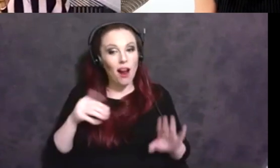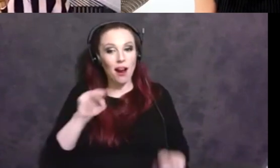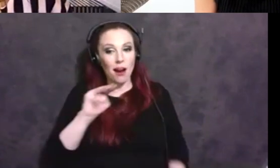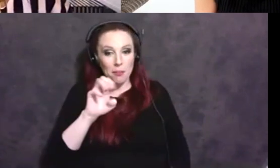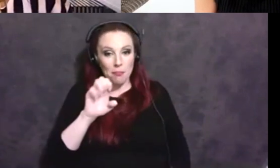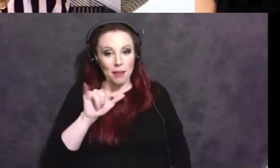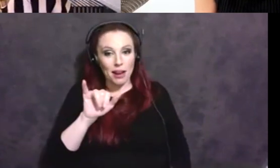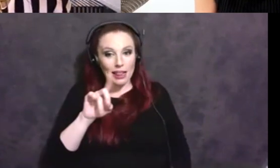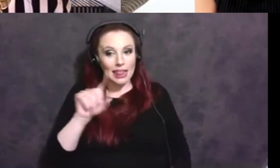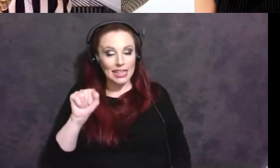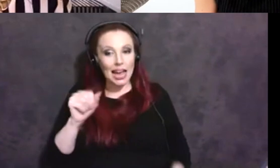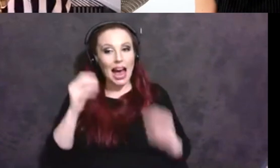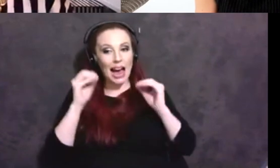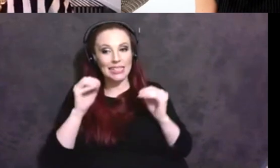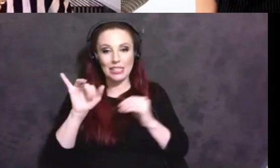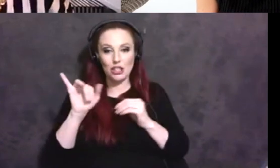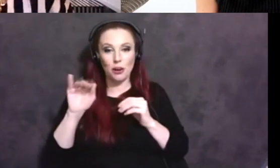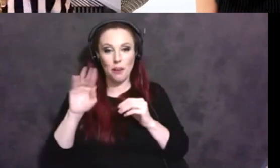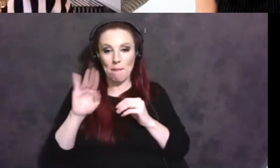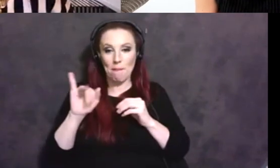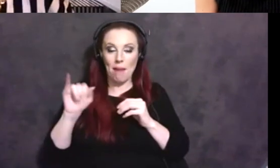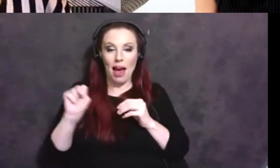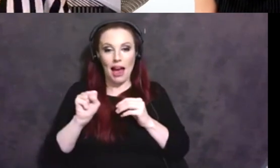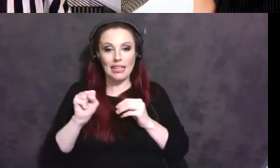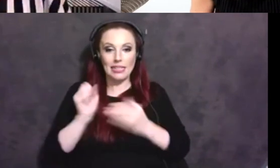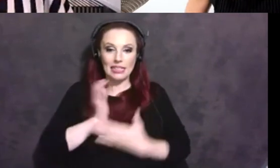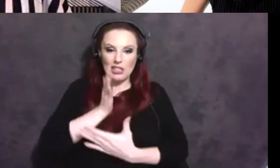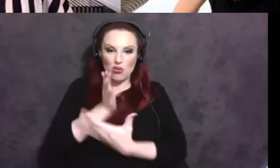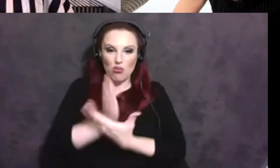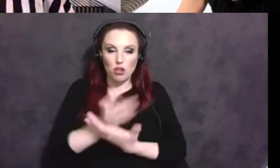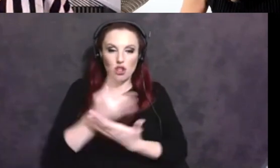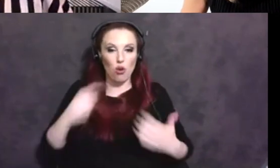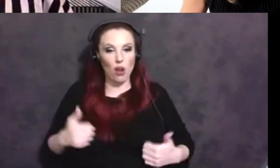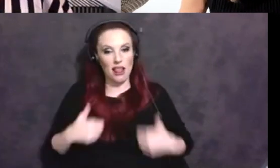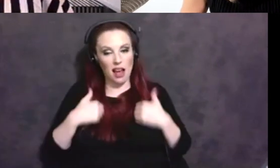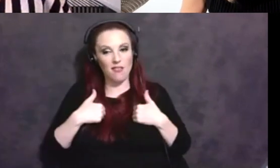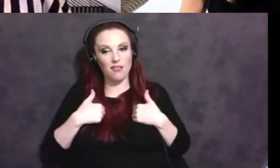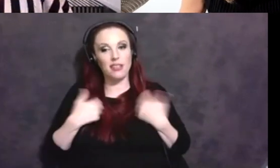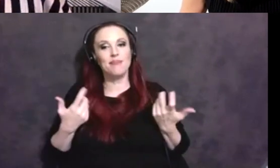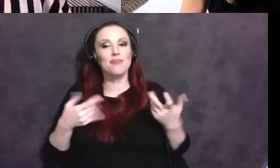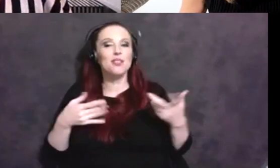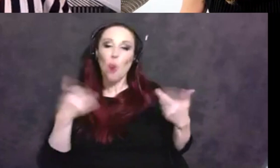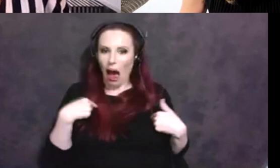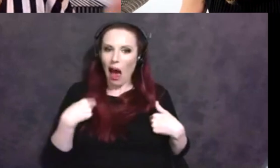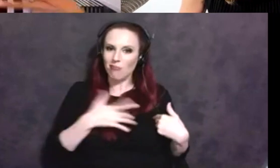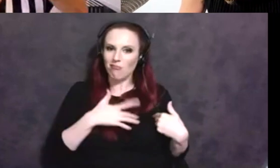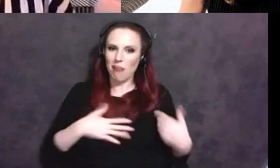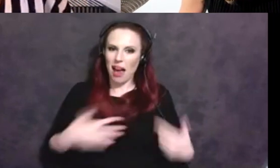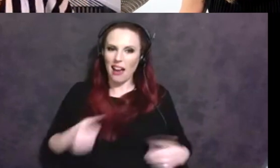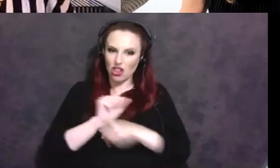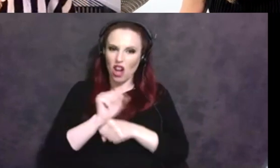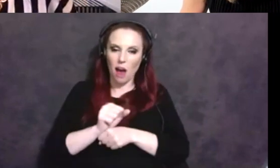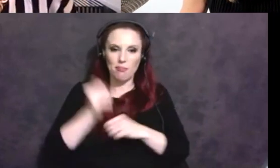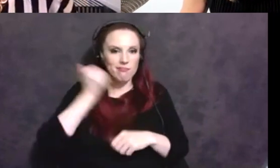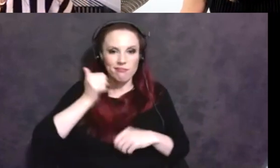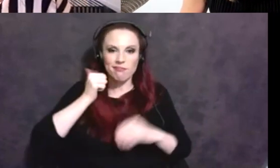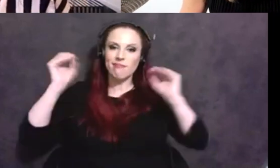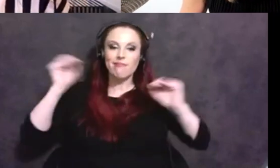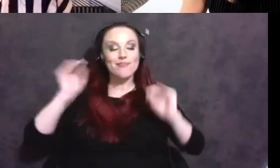be happening unaware. I looked at them and heard the word coronavirus. I teach bias disruption